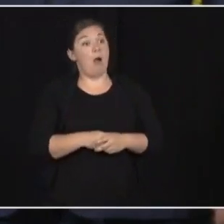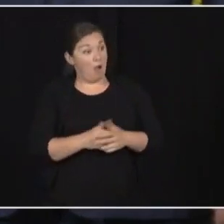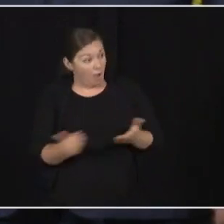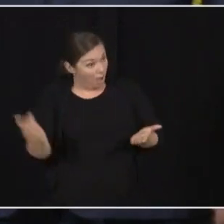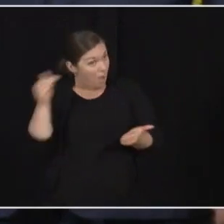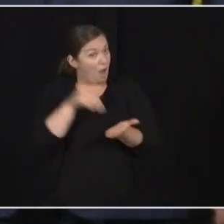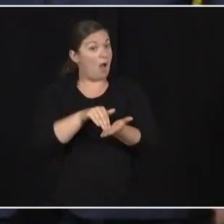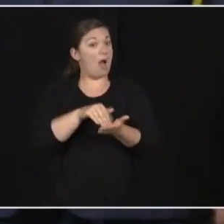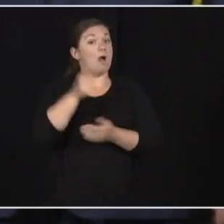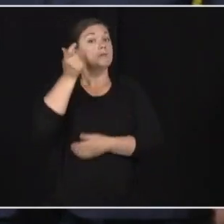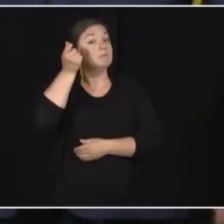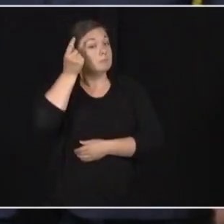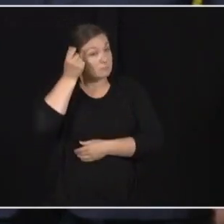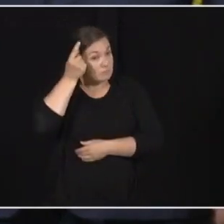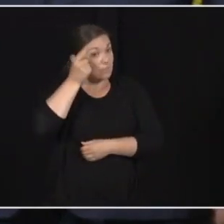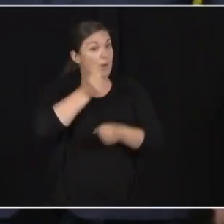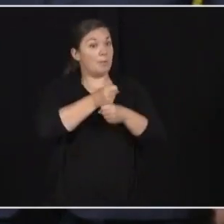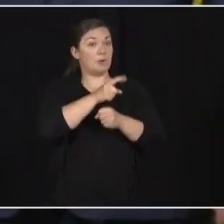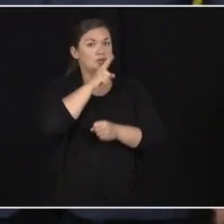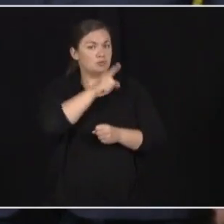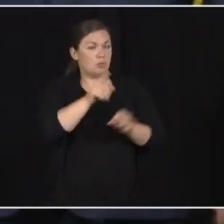with the appropriate